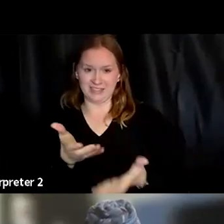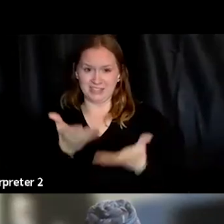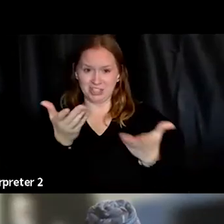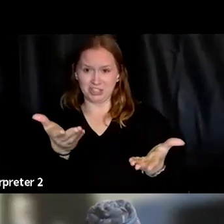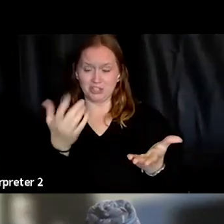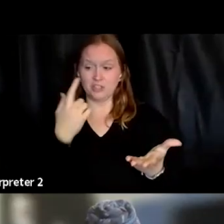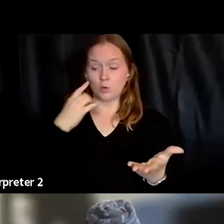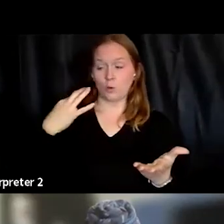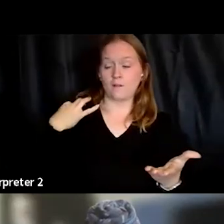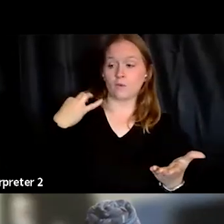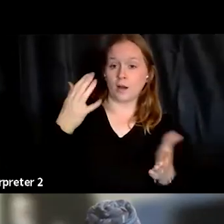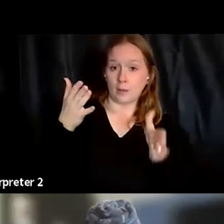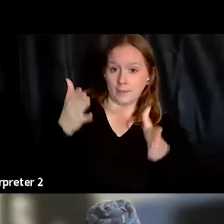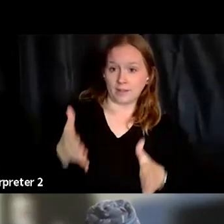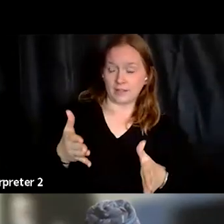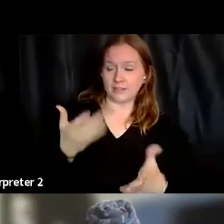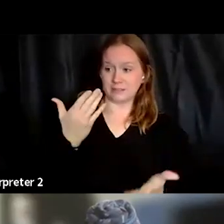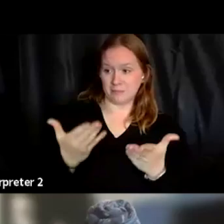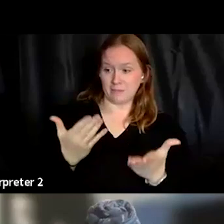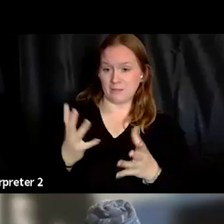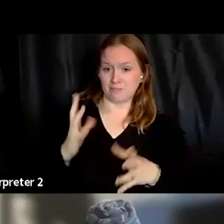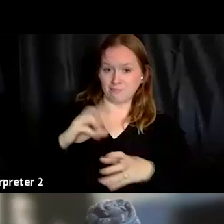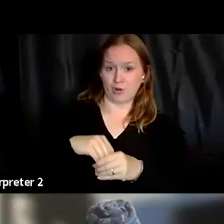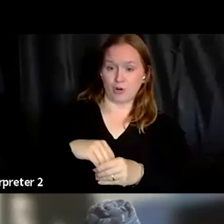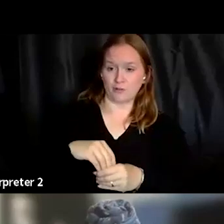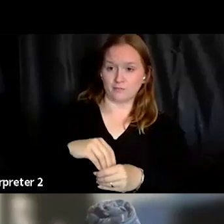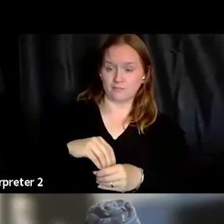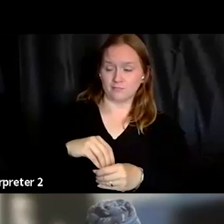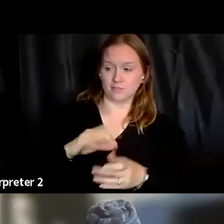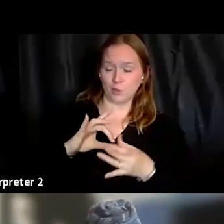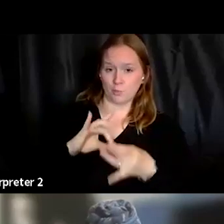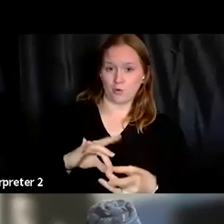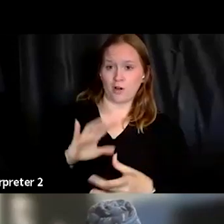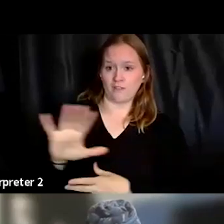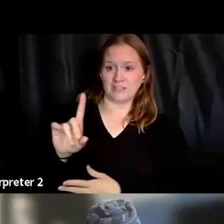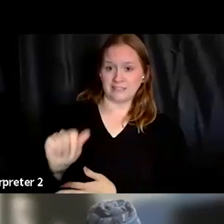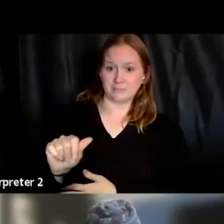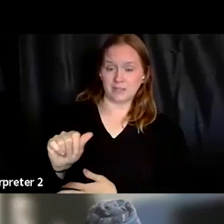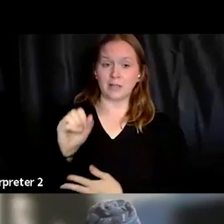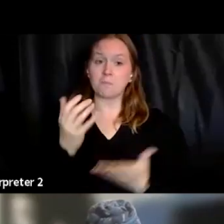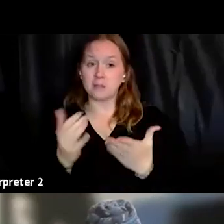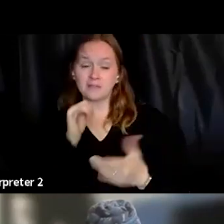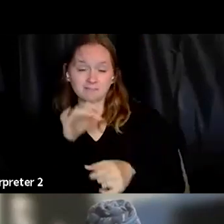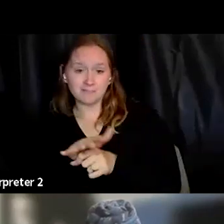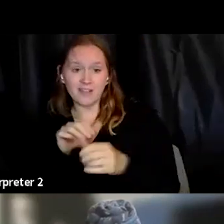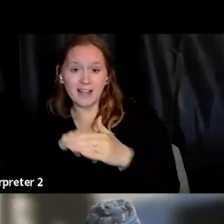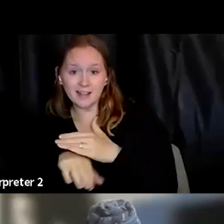that it may be a factor of their disability is why they're not in treatment or access, they don't have access to treatment.